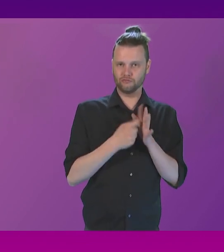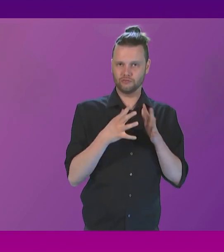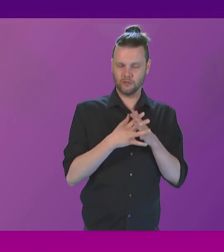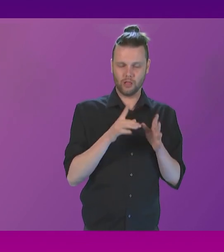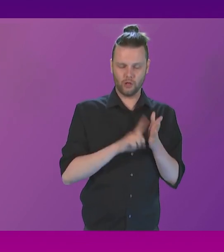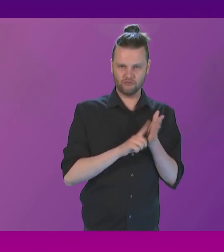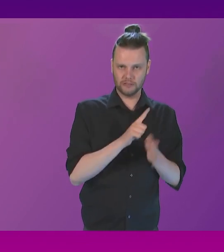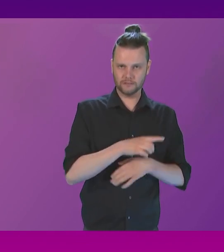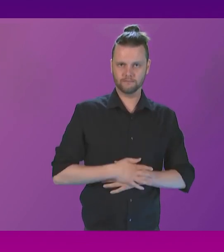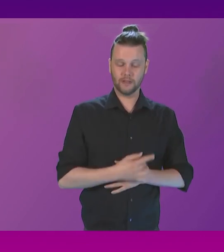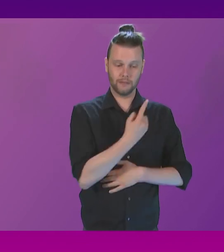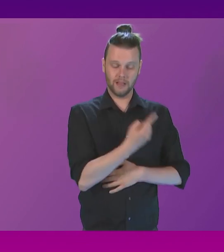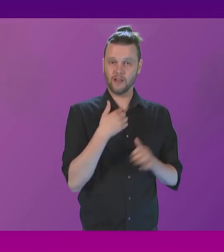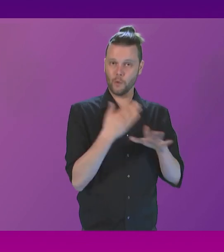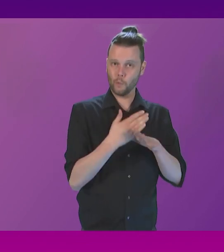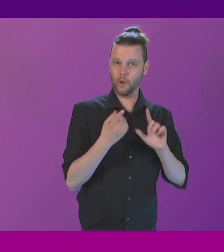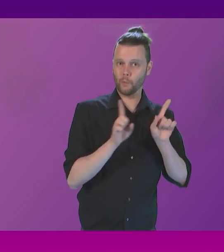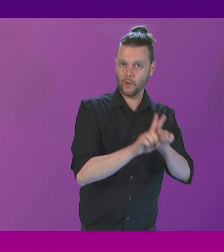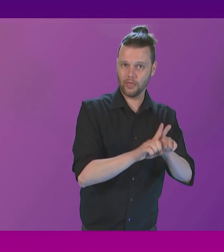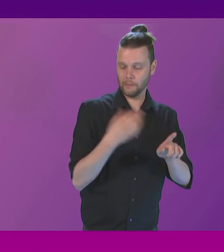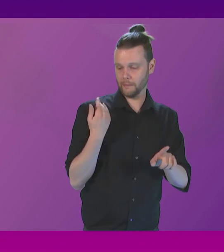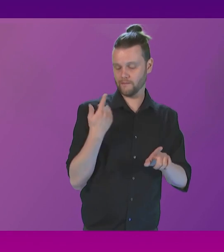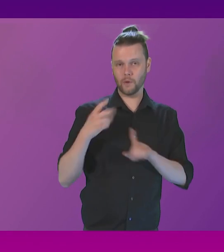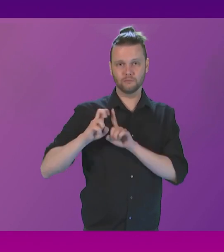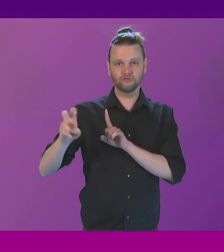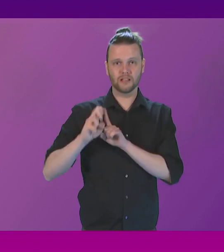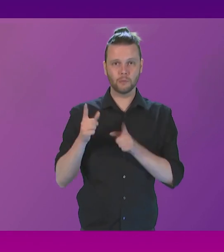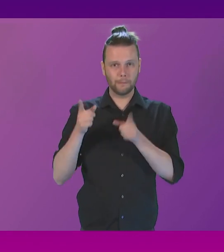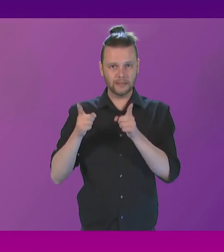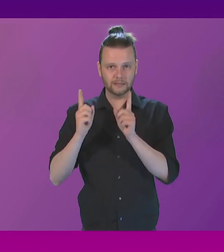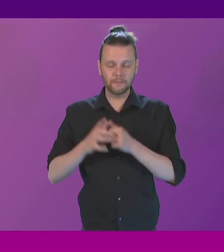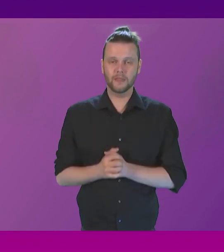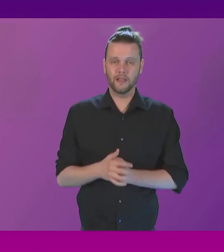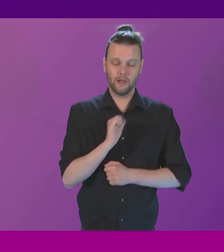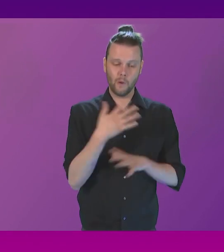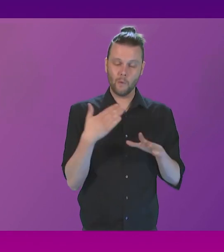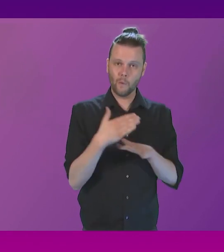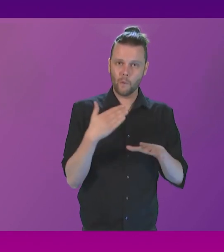Slorance was a colleague; I worked with him, particularly when I was Minister for Transport and the Islands, on the work that he did on resilience.